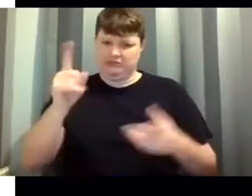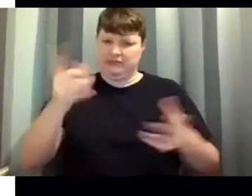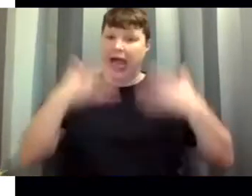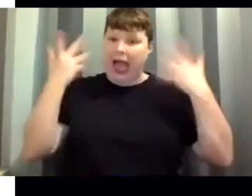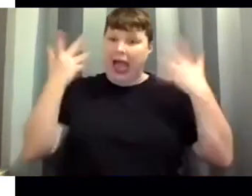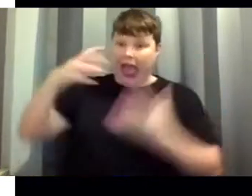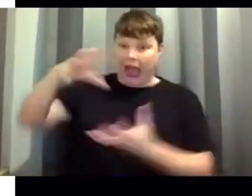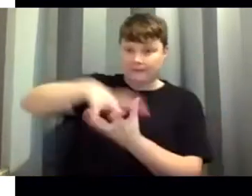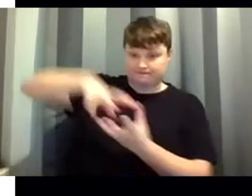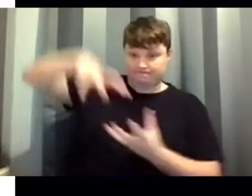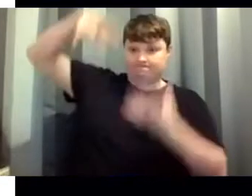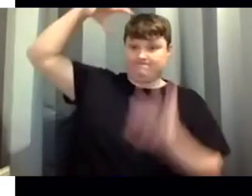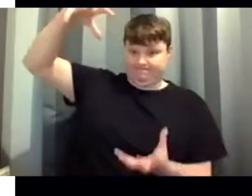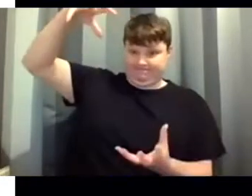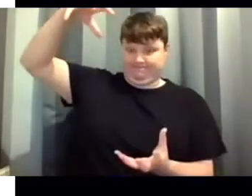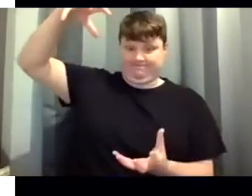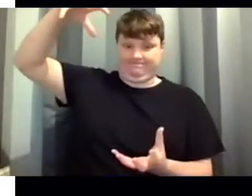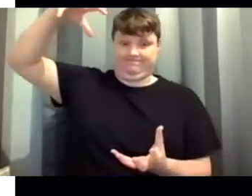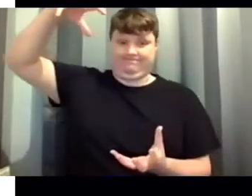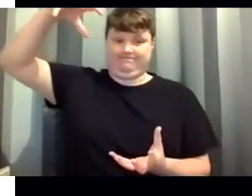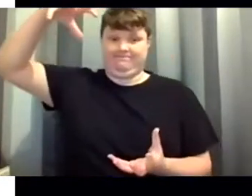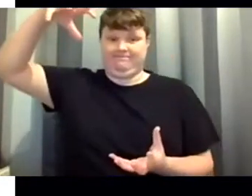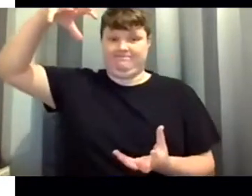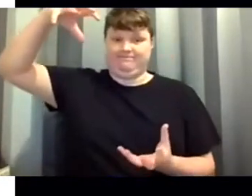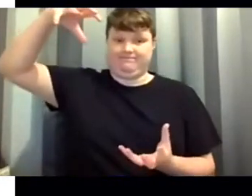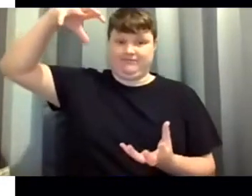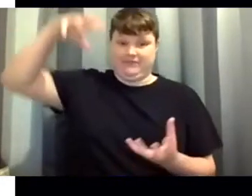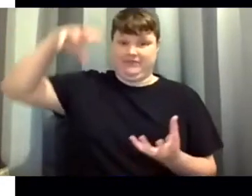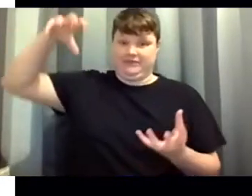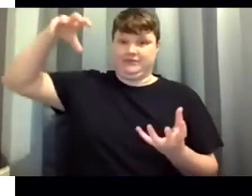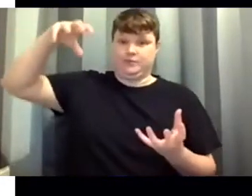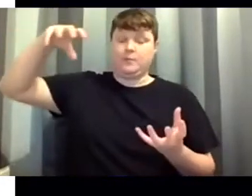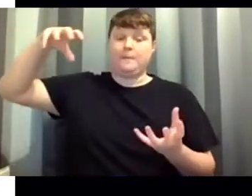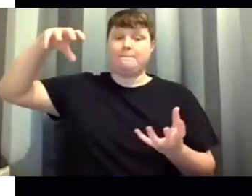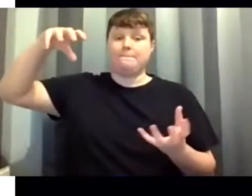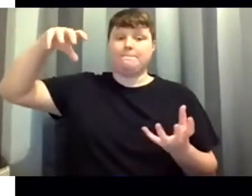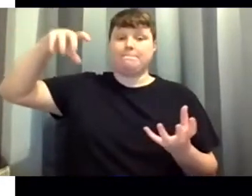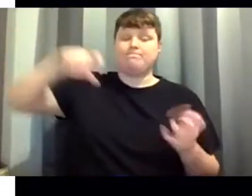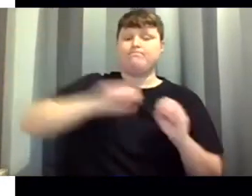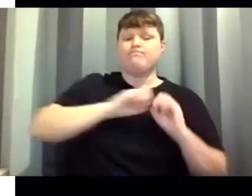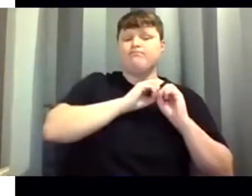just found itself somehow more buoyant than its environment - maybe because it's gone over a hill